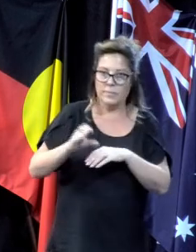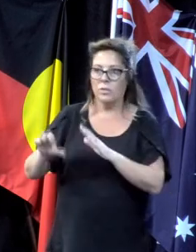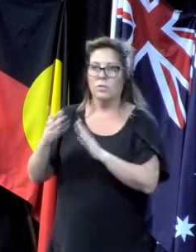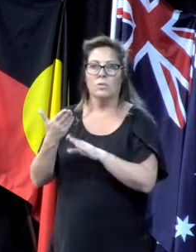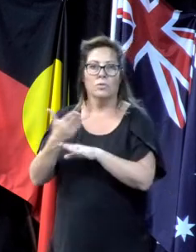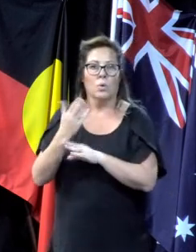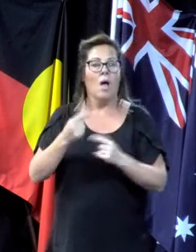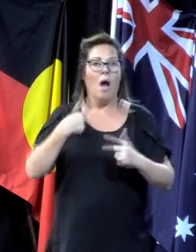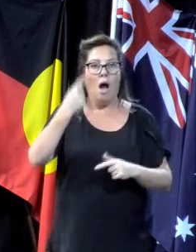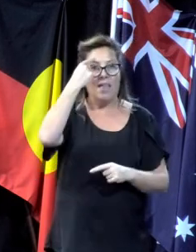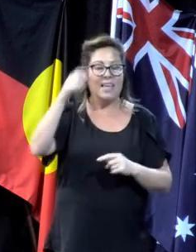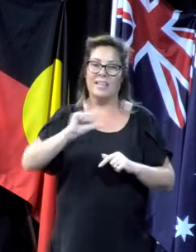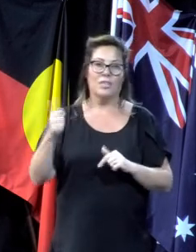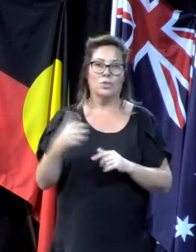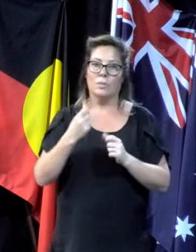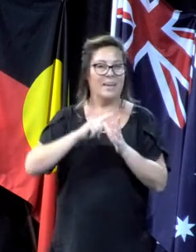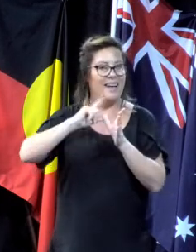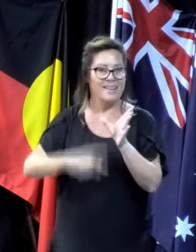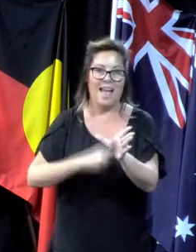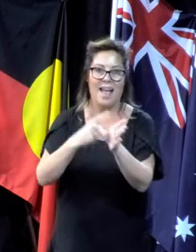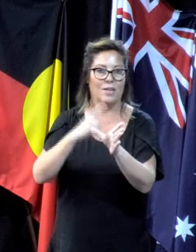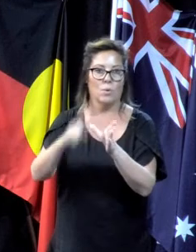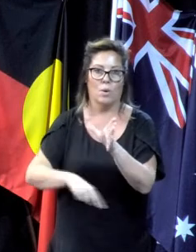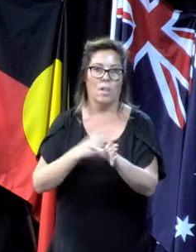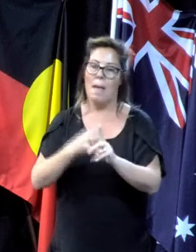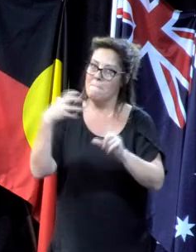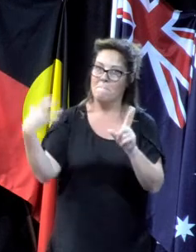teaching and also for support staff in the Disability Standards for Education.